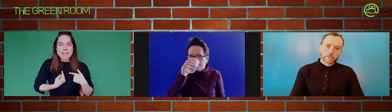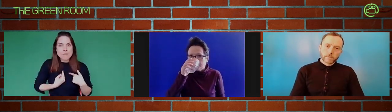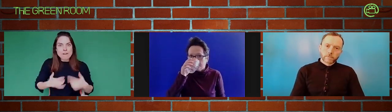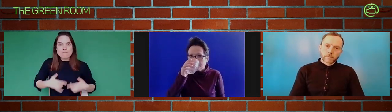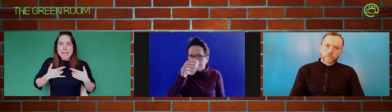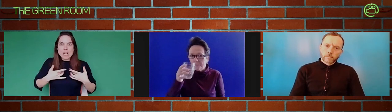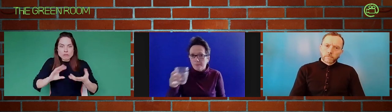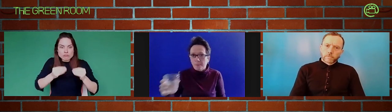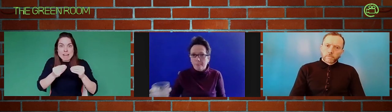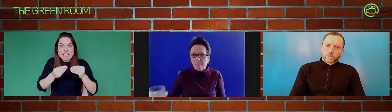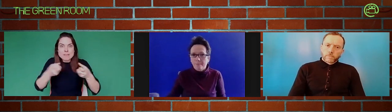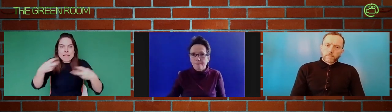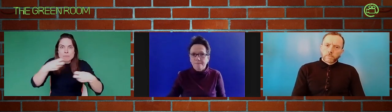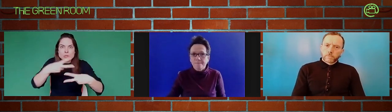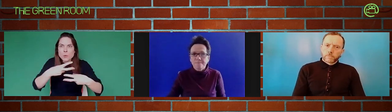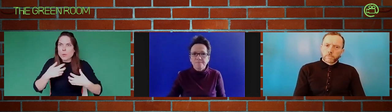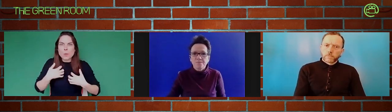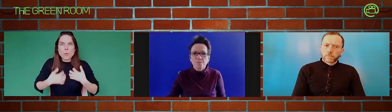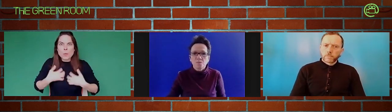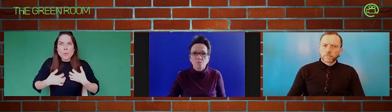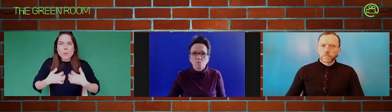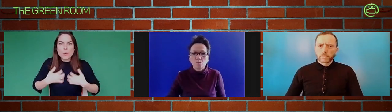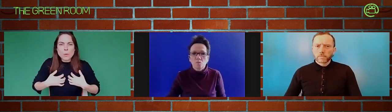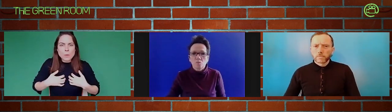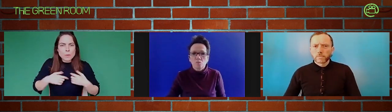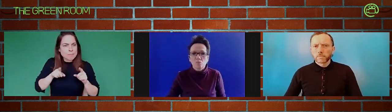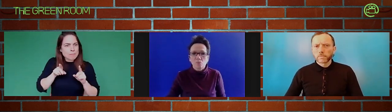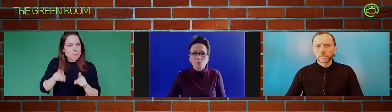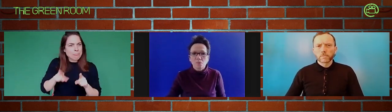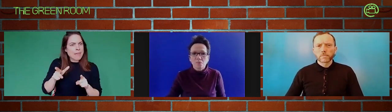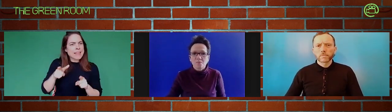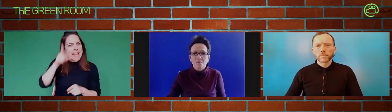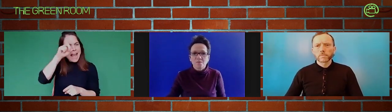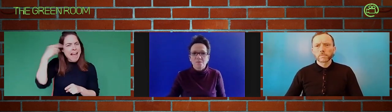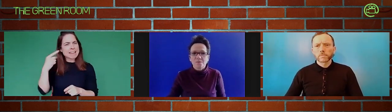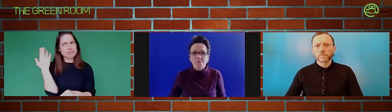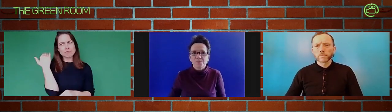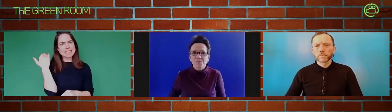project which was called Park Bench was it?